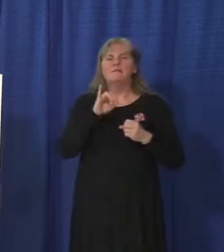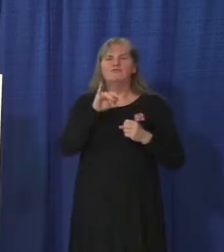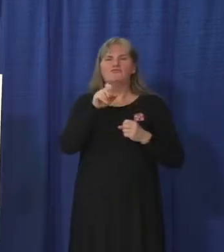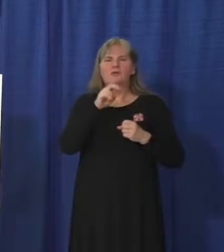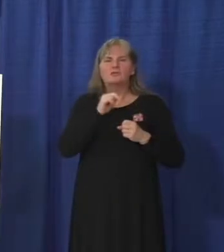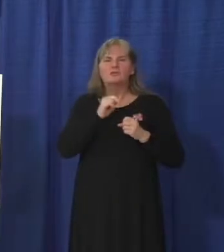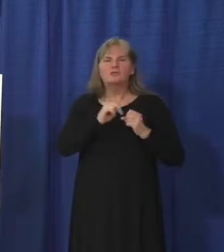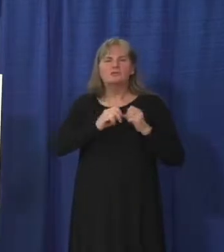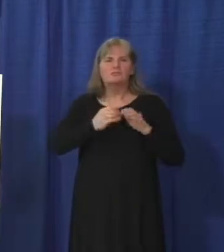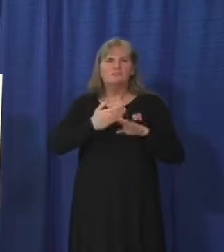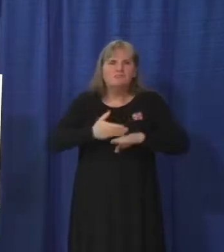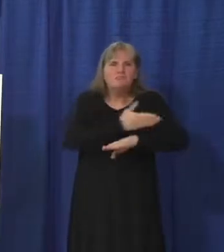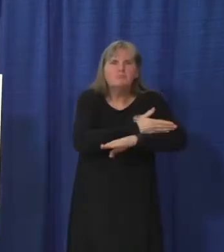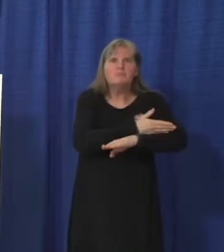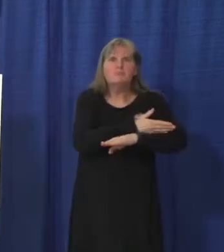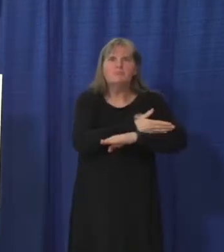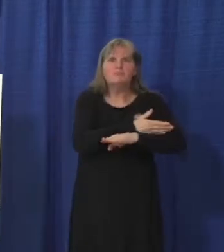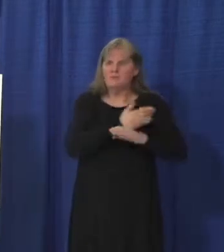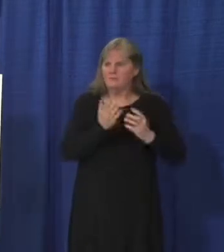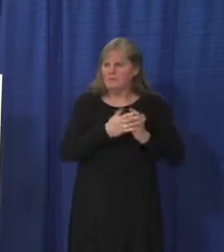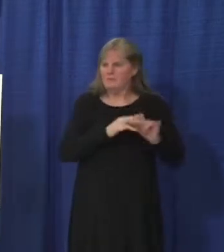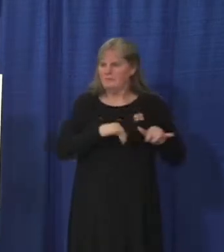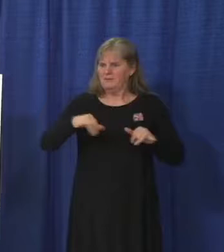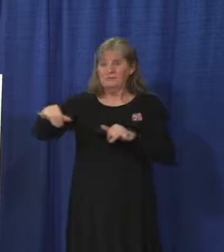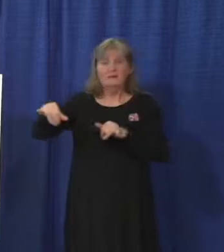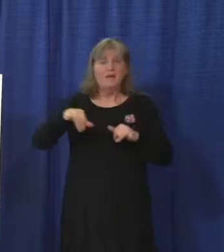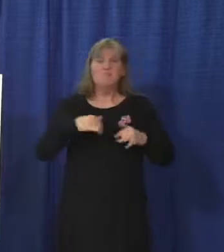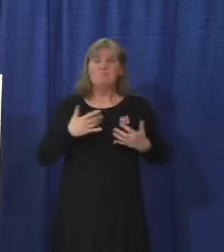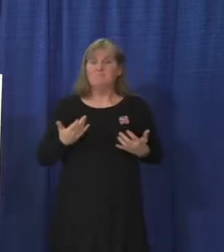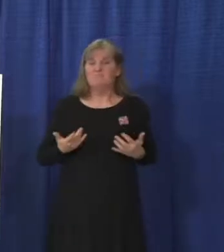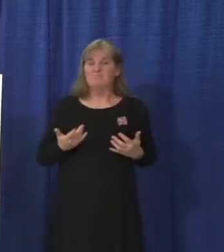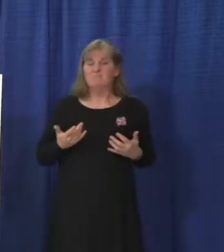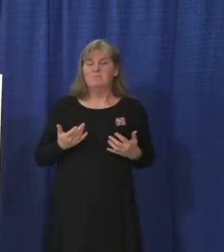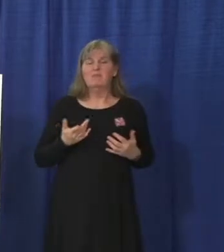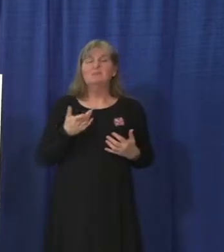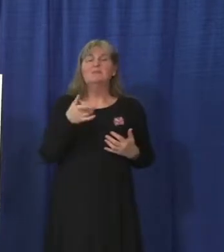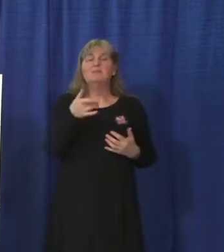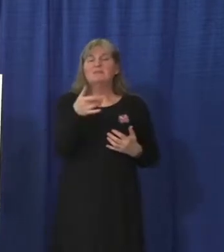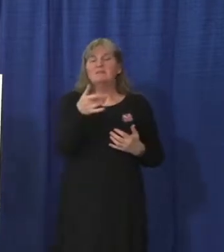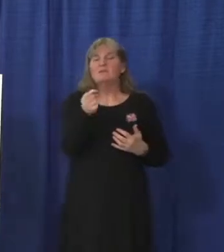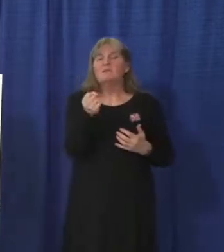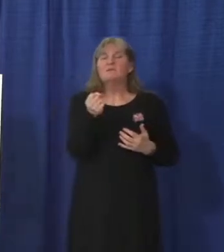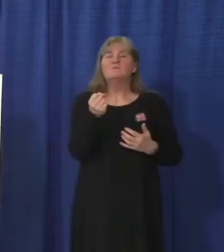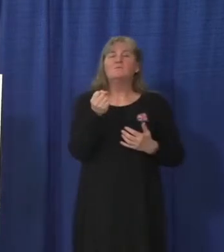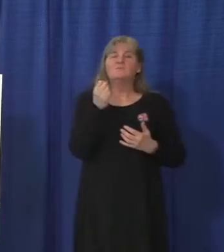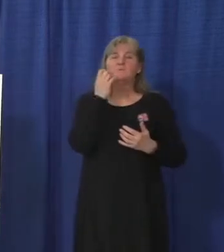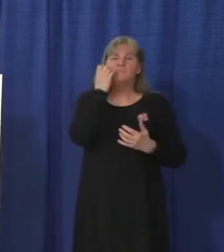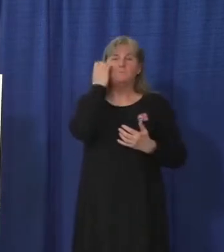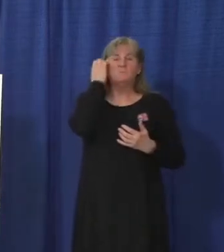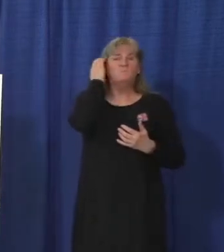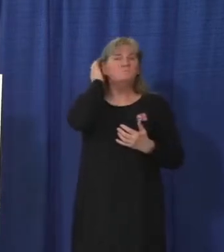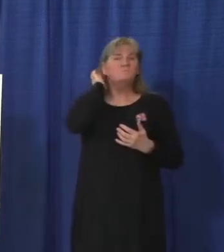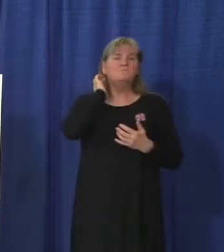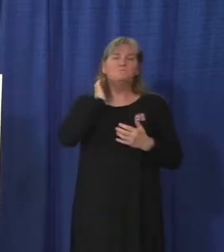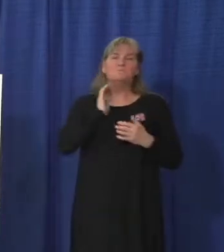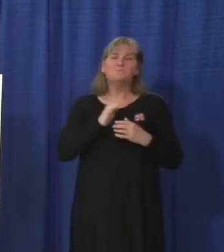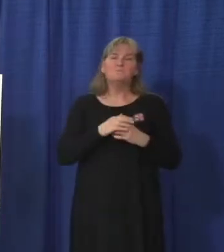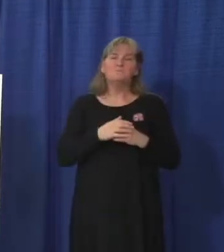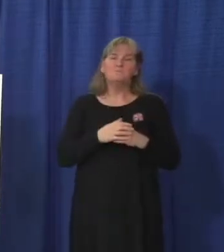come together but I also believe the minister can quickly talk about, we'll talk about the tours and peace, there are